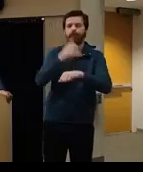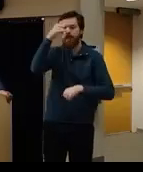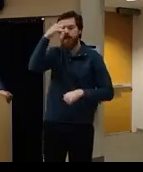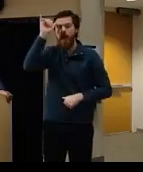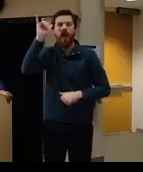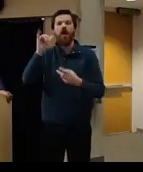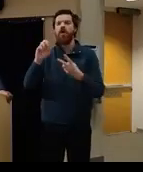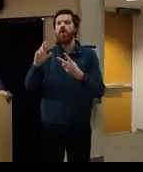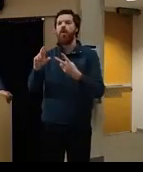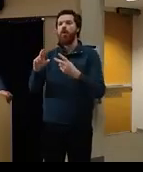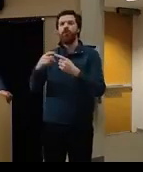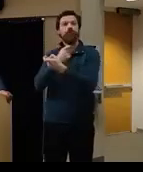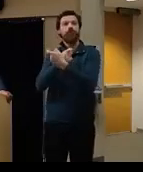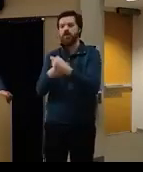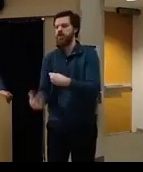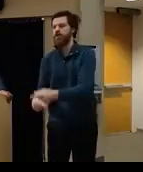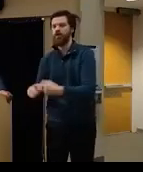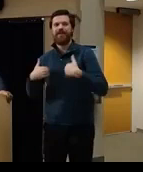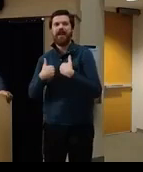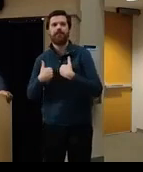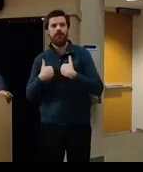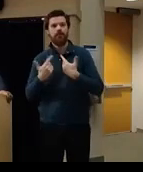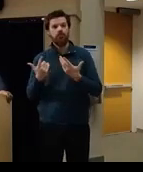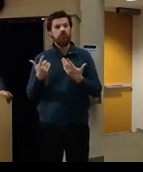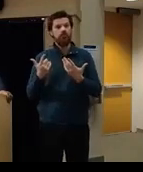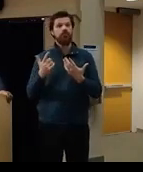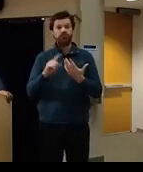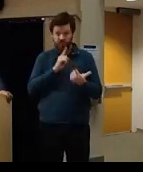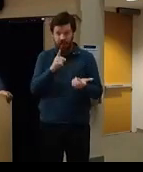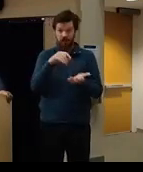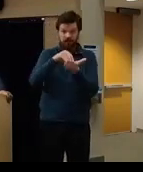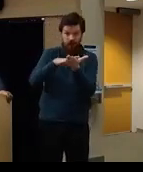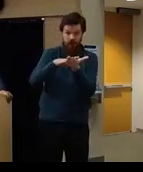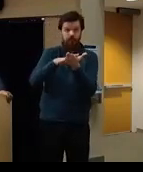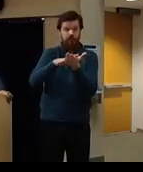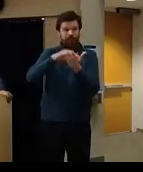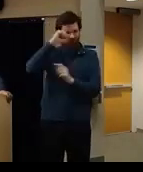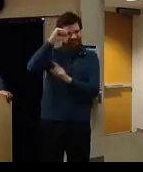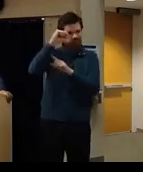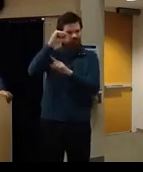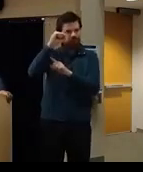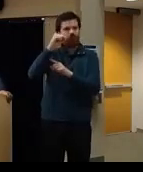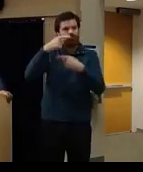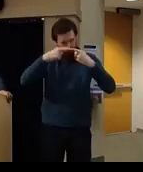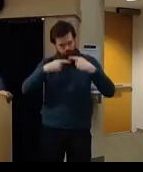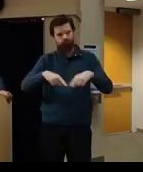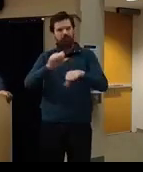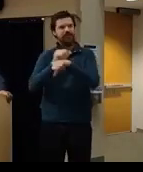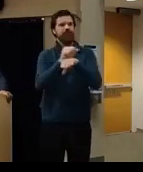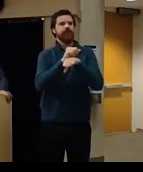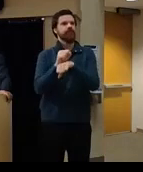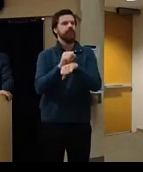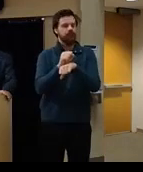work again these are real documented forms of resistance during enslavement again cartright